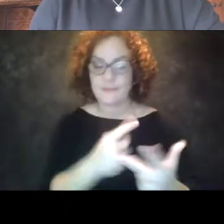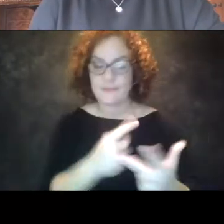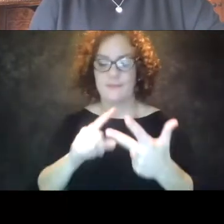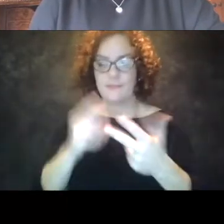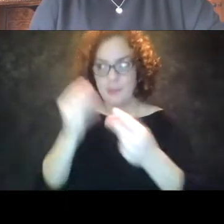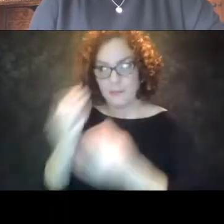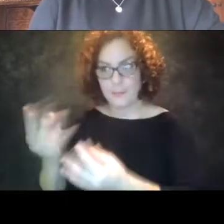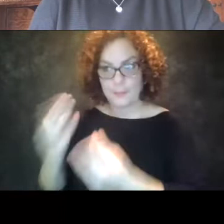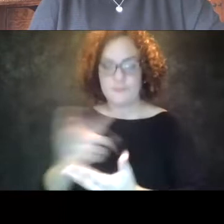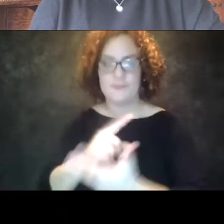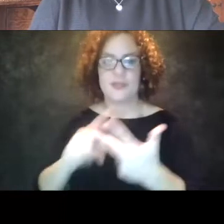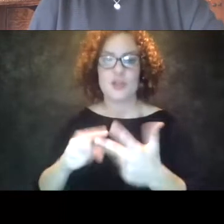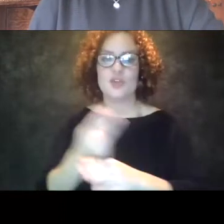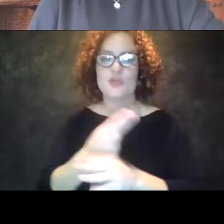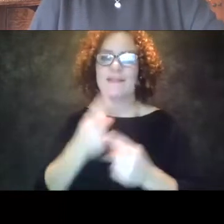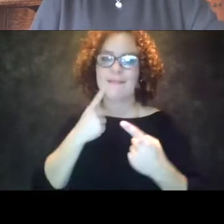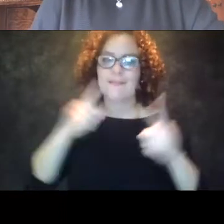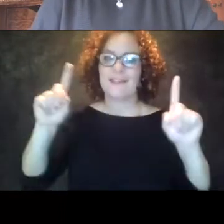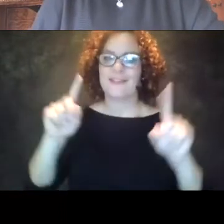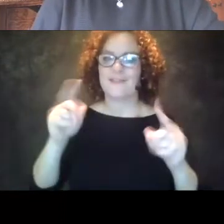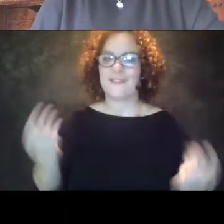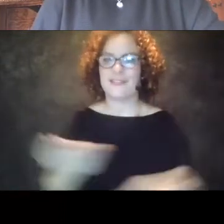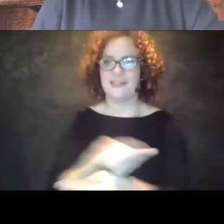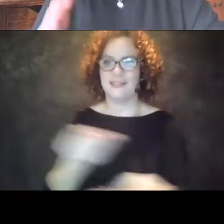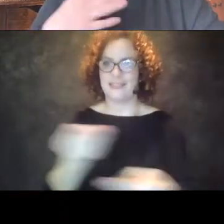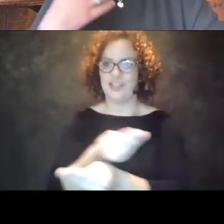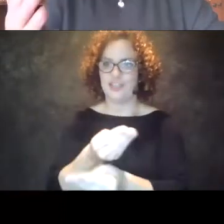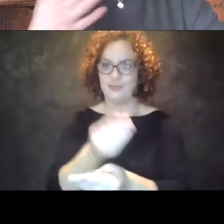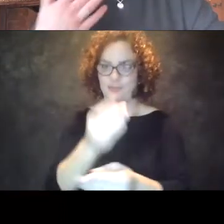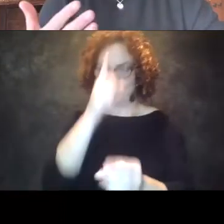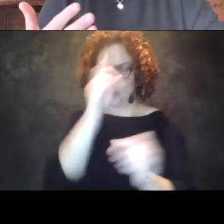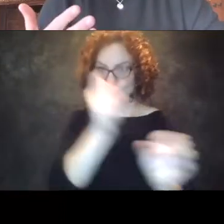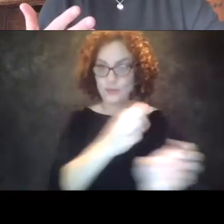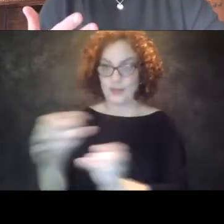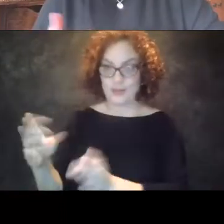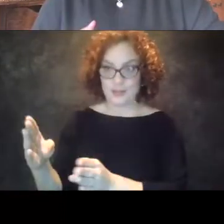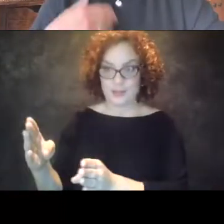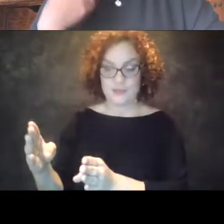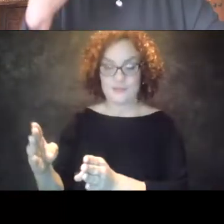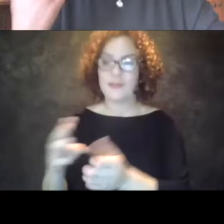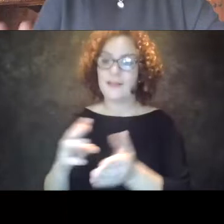strategies, you can really start to develop really positive relationships, the use of